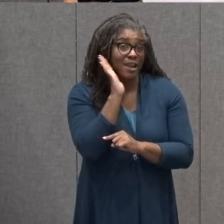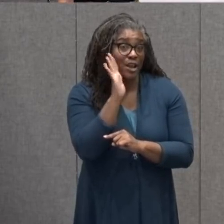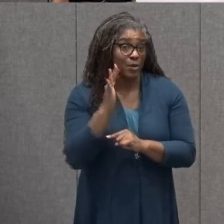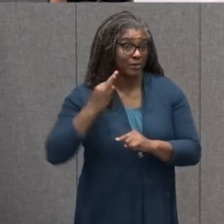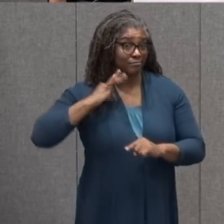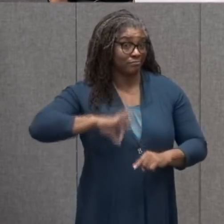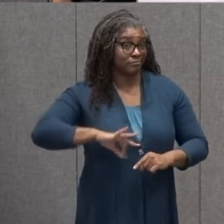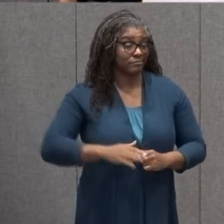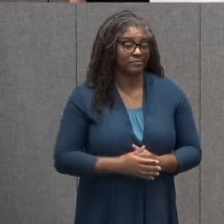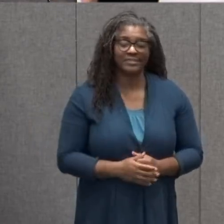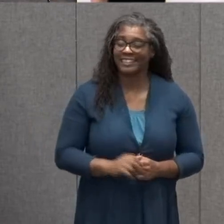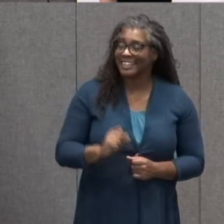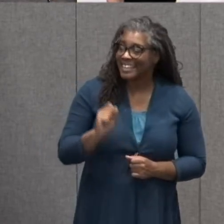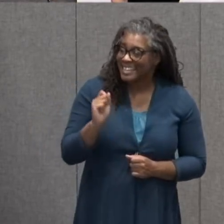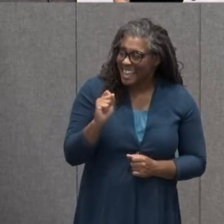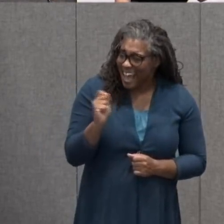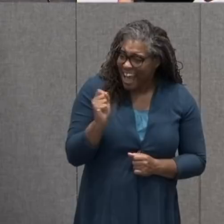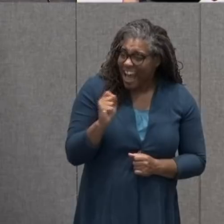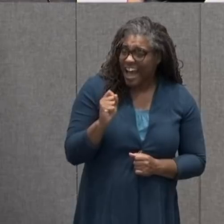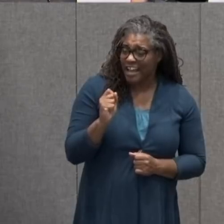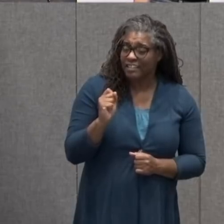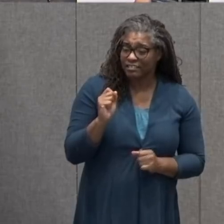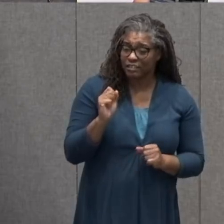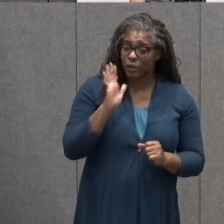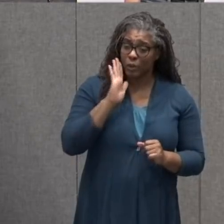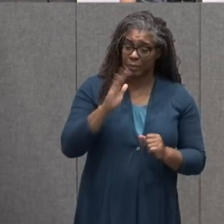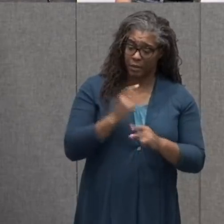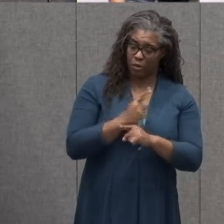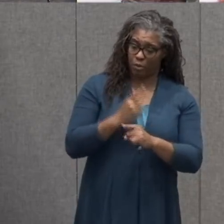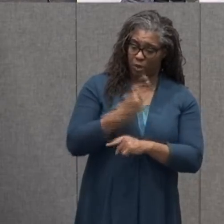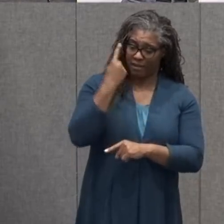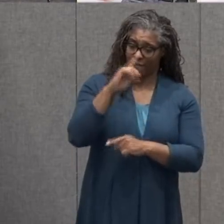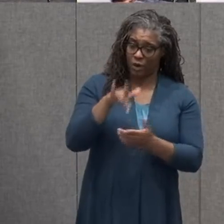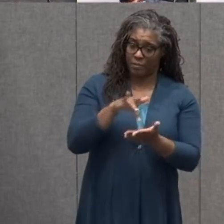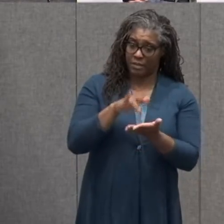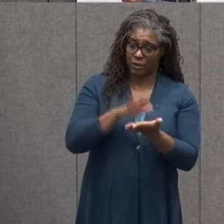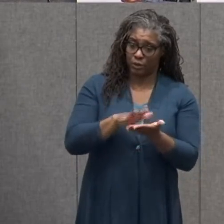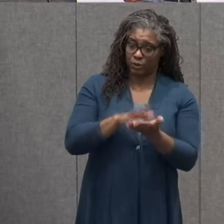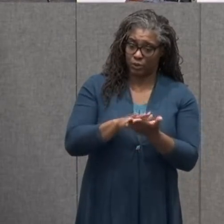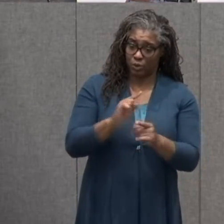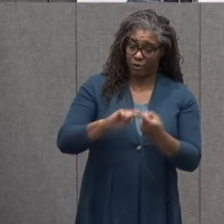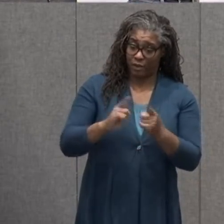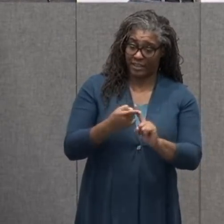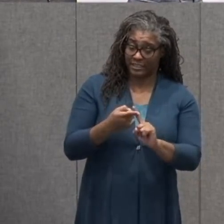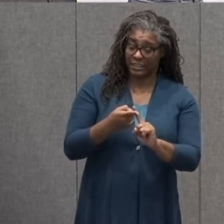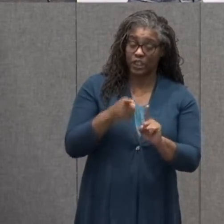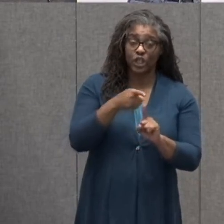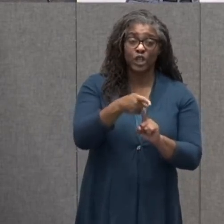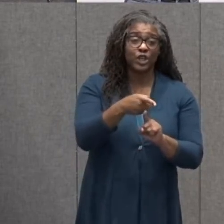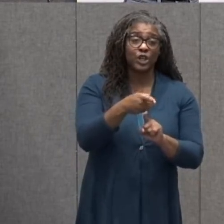also appropriate for our middle school friends. Sure. Right, you could play this game, just with harder words. - That's right.